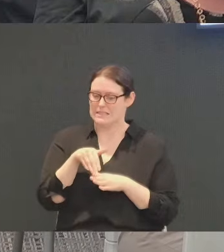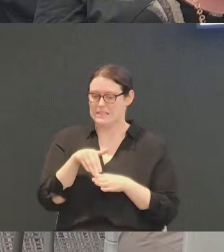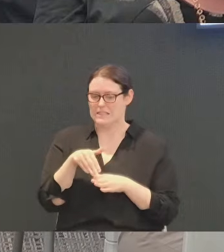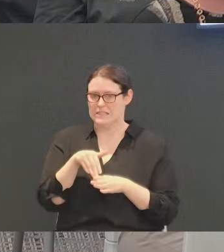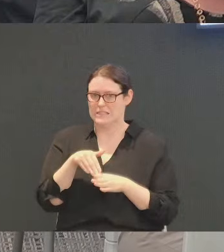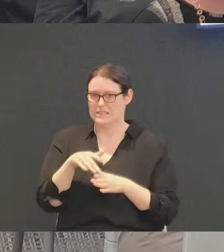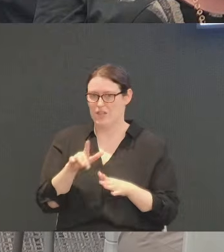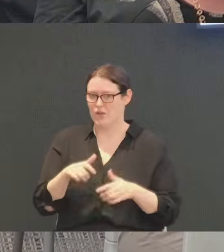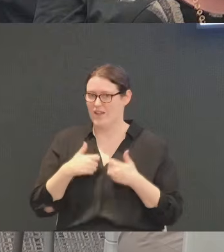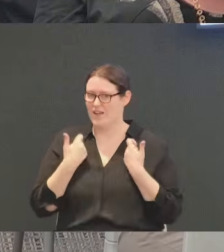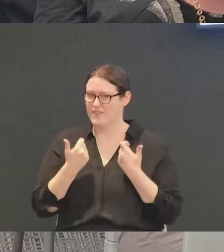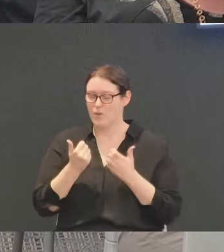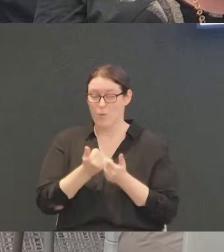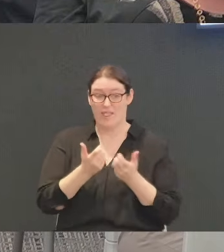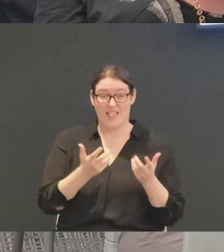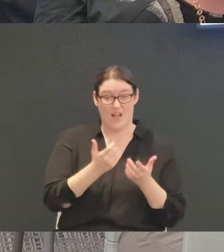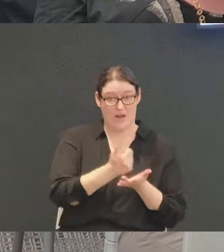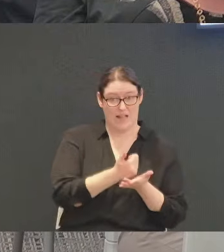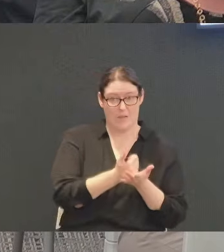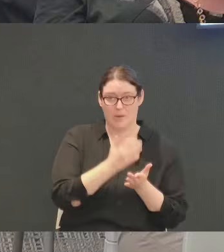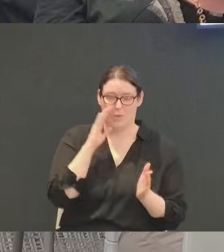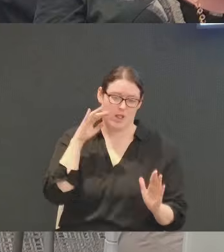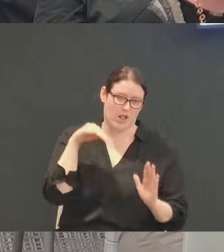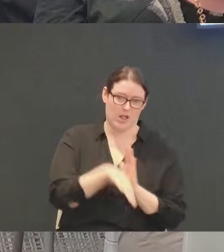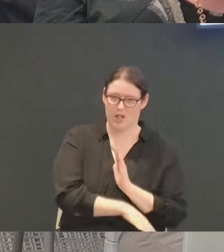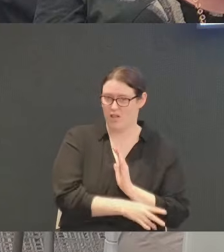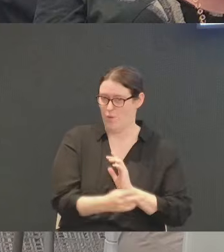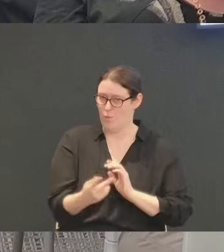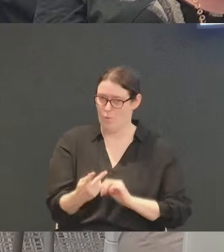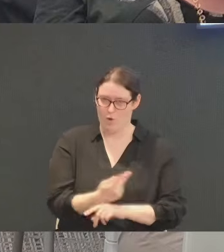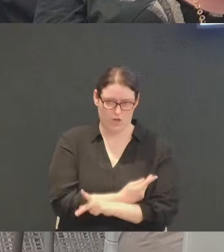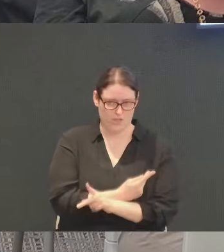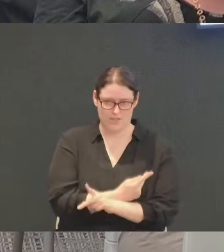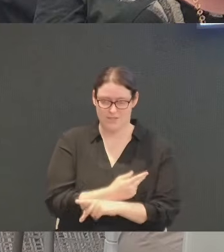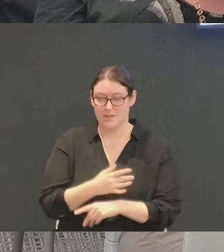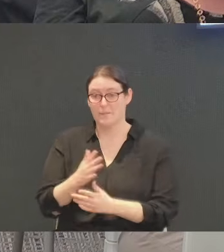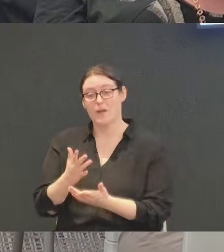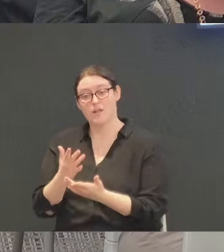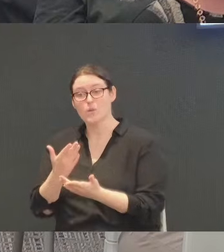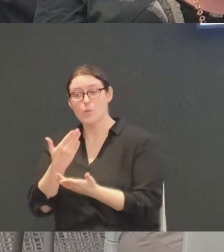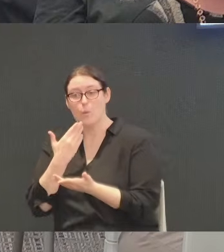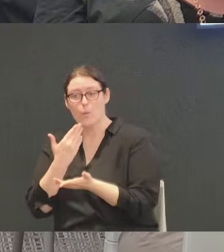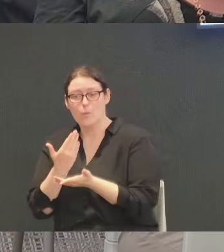Without help, things can get worse. With the right care and support, they can move forward.